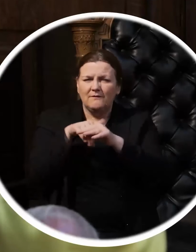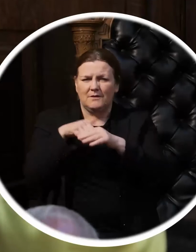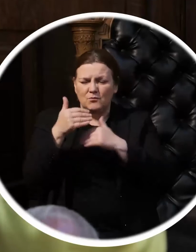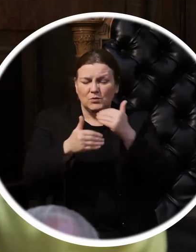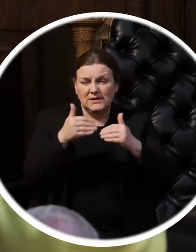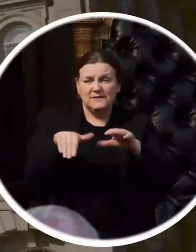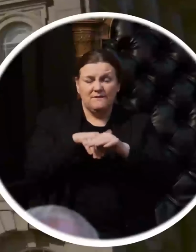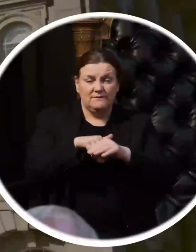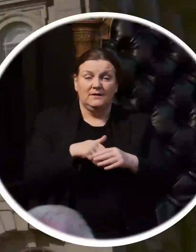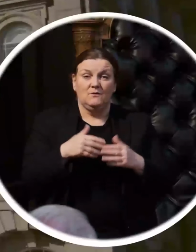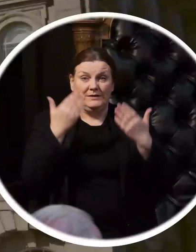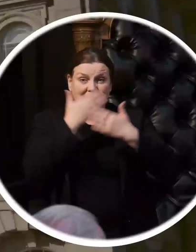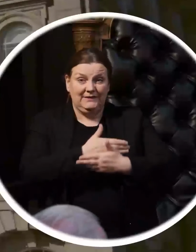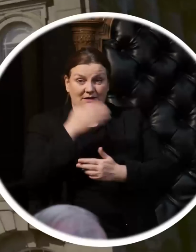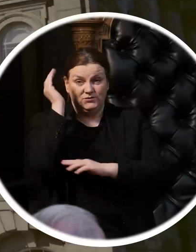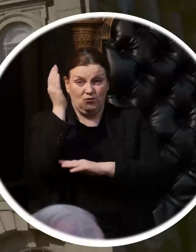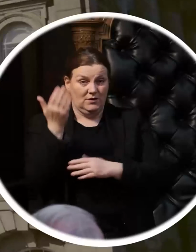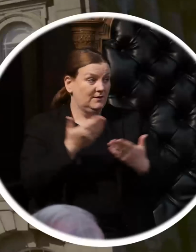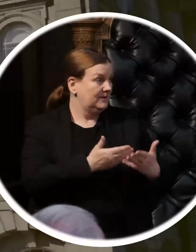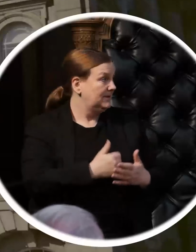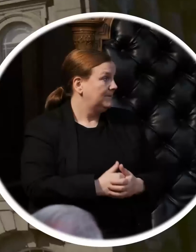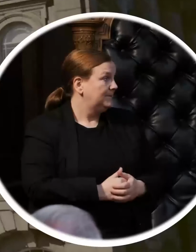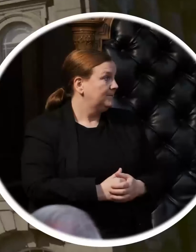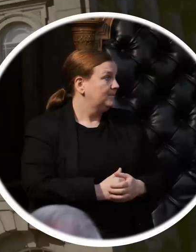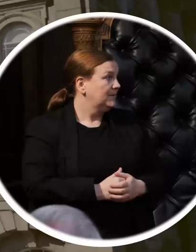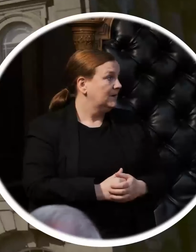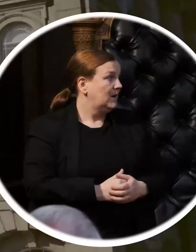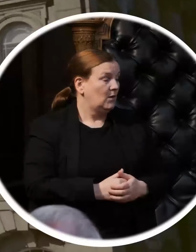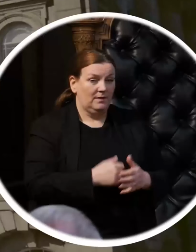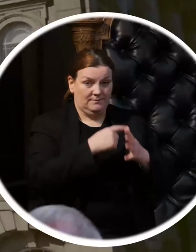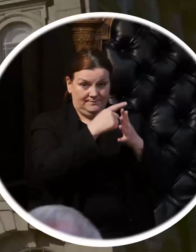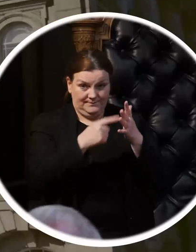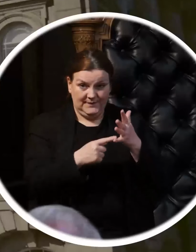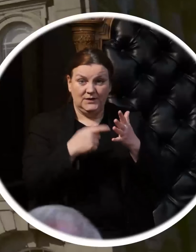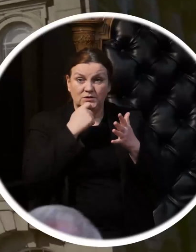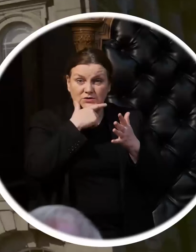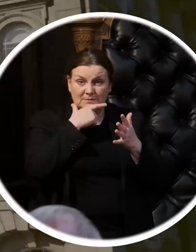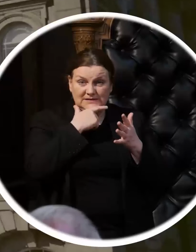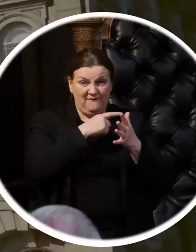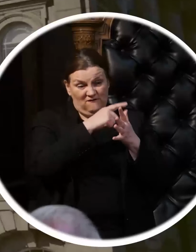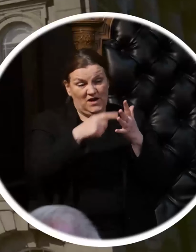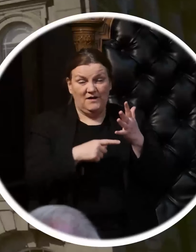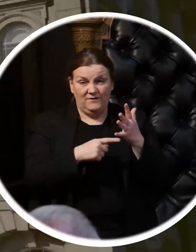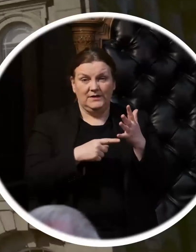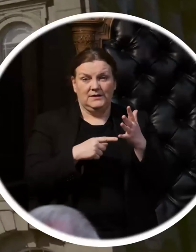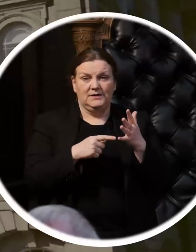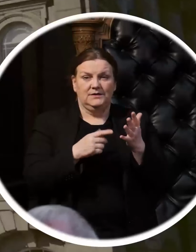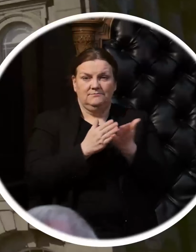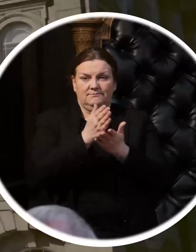So for this evening's talk, I'm going to focus on Dublin's original five terminal stations.